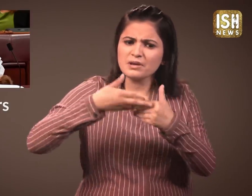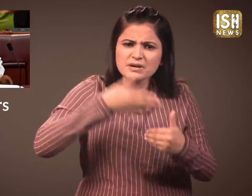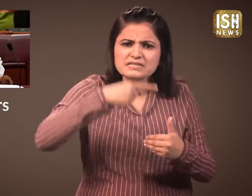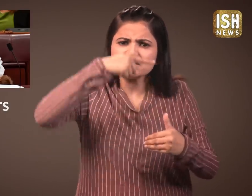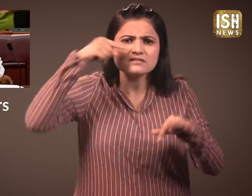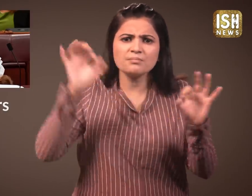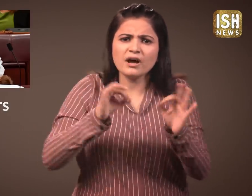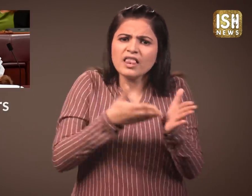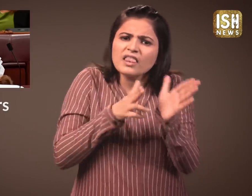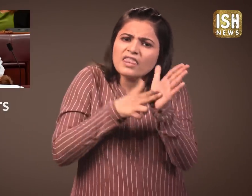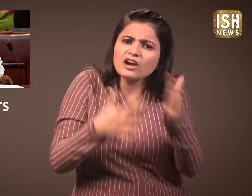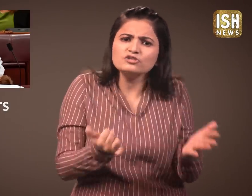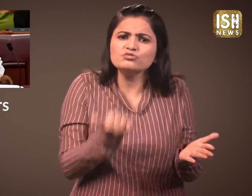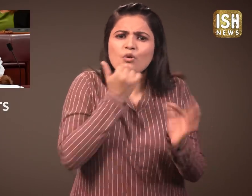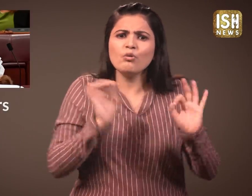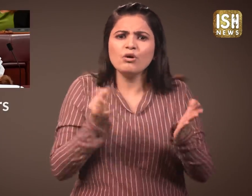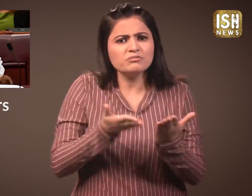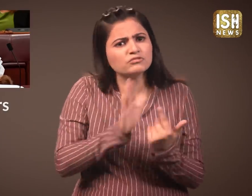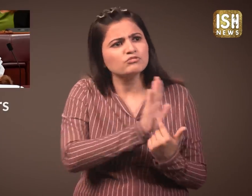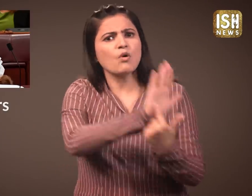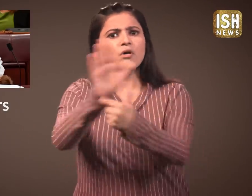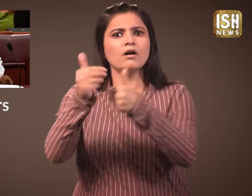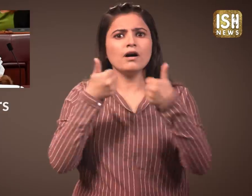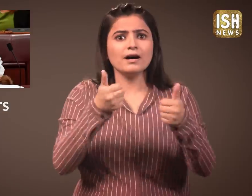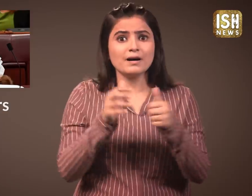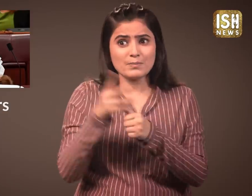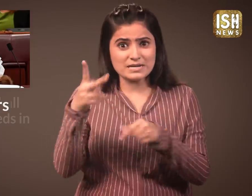She did this to show the world that there is nothing wrong with breastfeeding and it is natural.